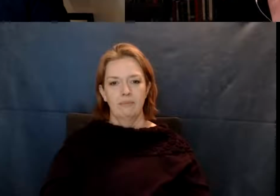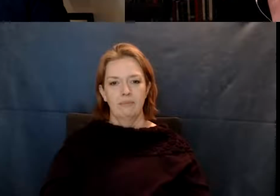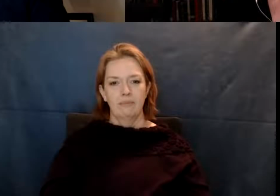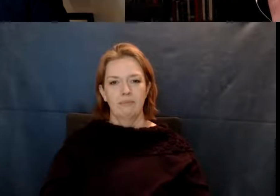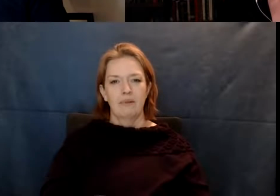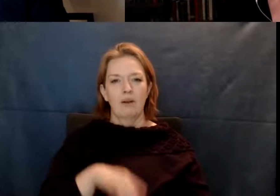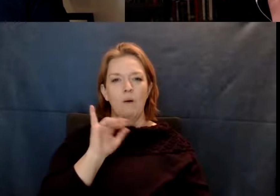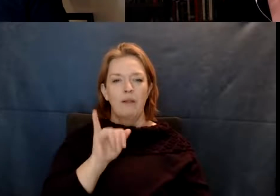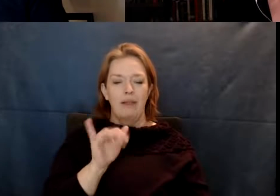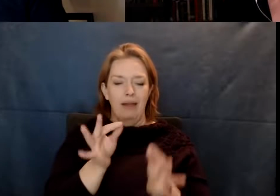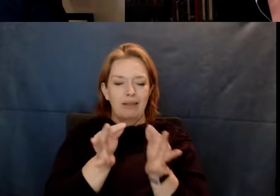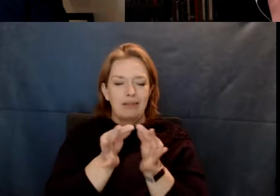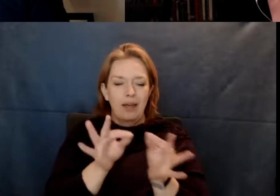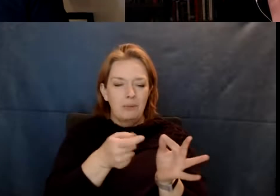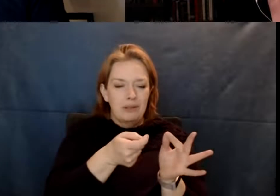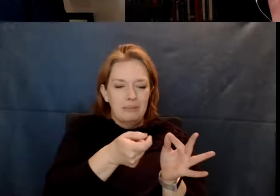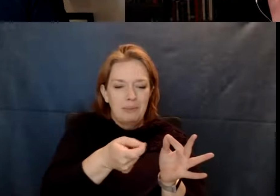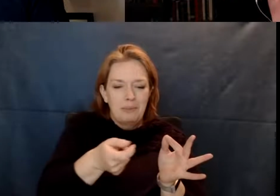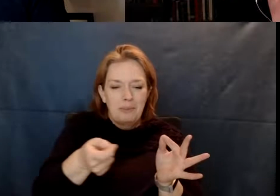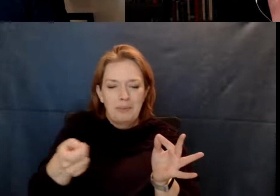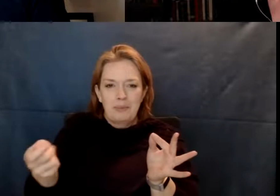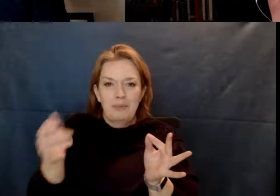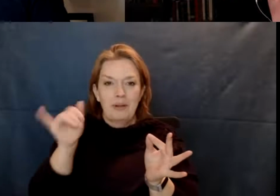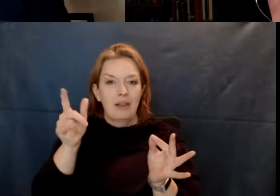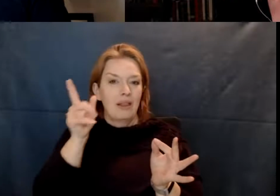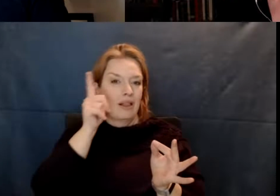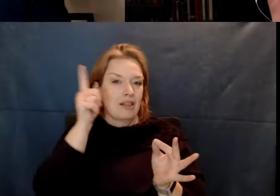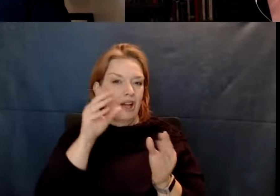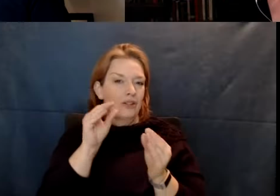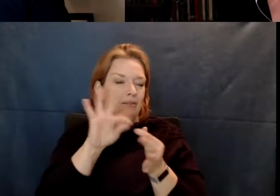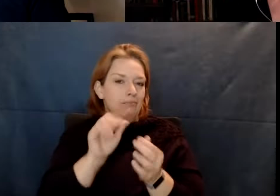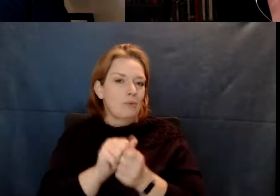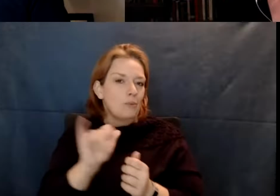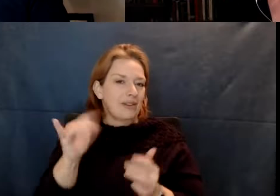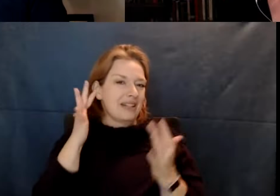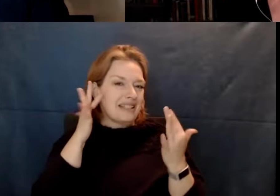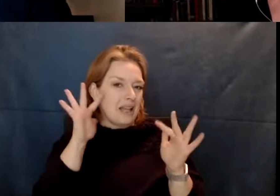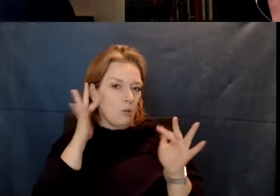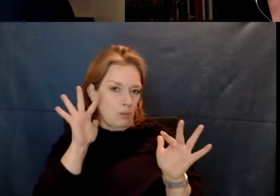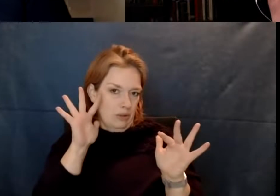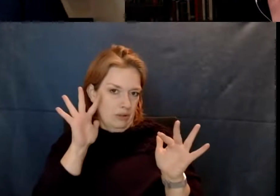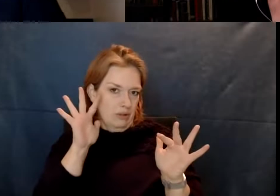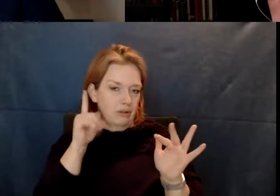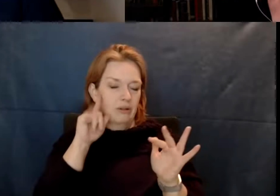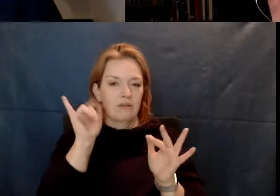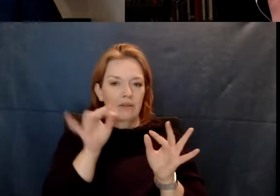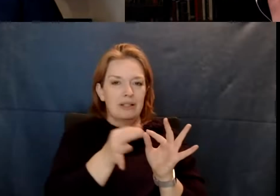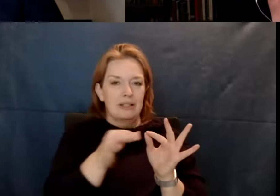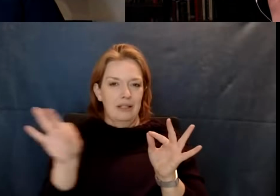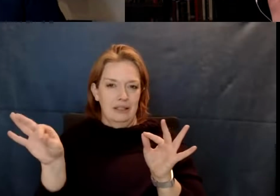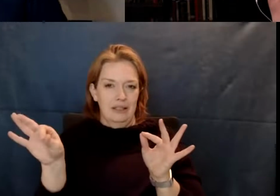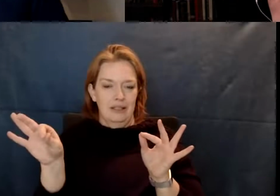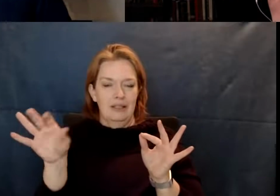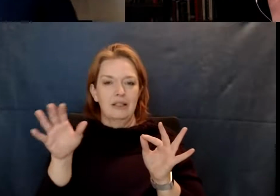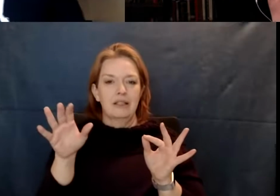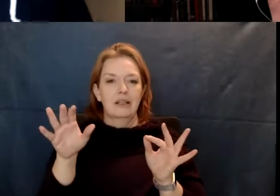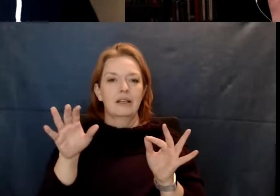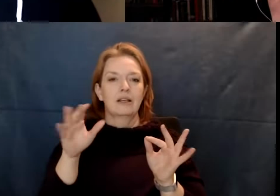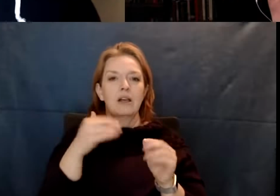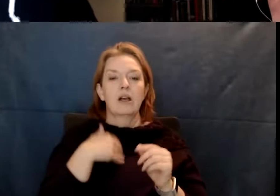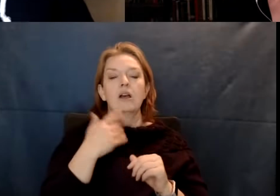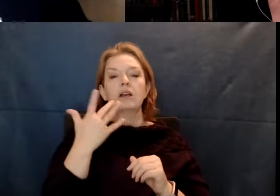The logic is in the sound of these sentences and so there's a grounding sentence that repeats